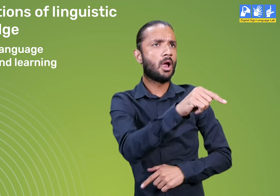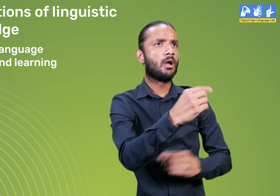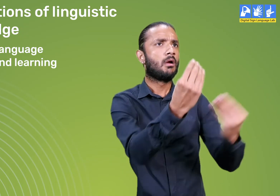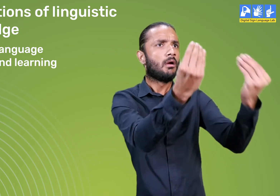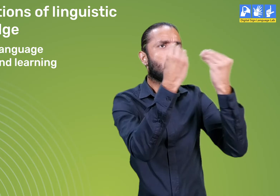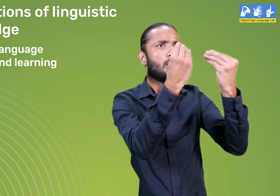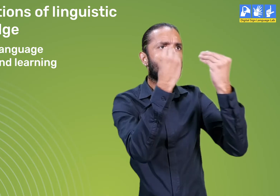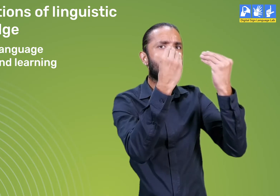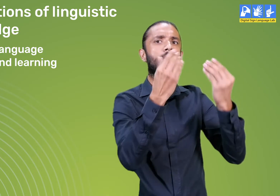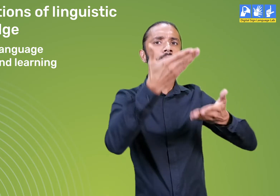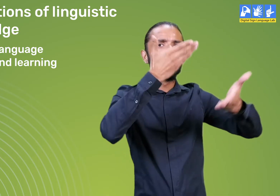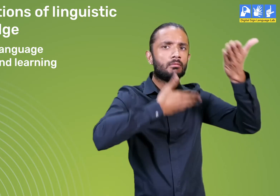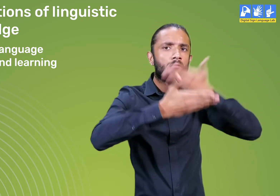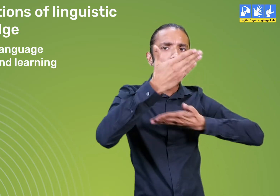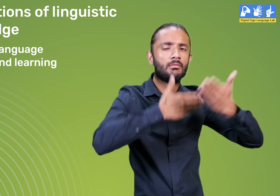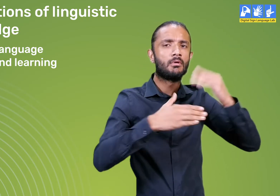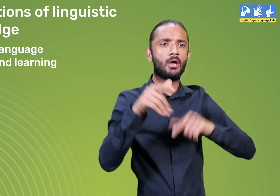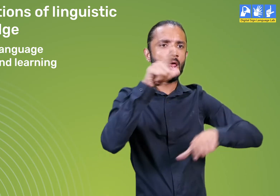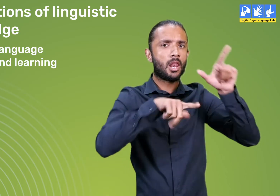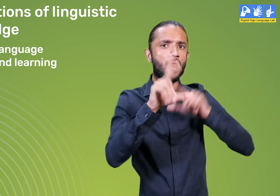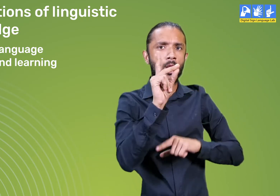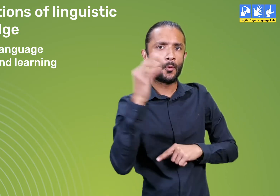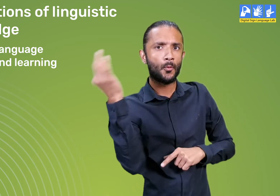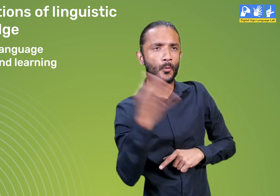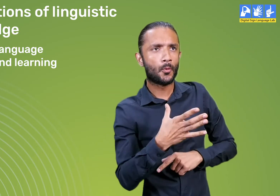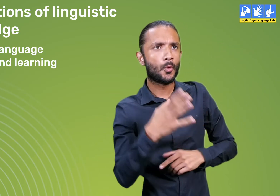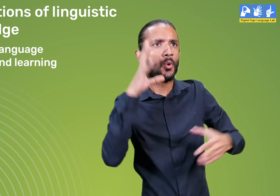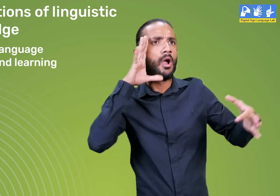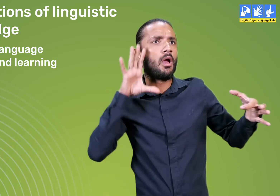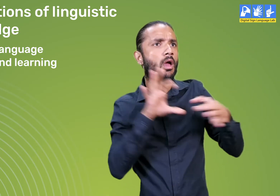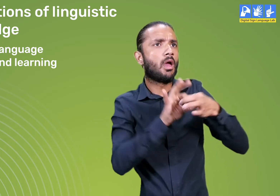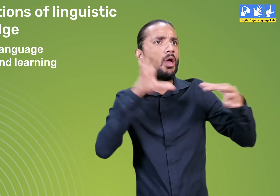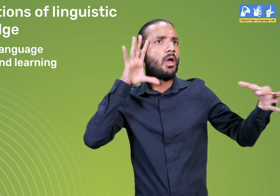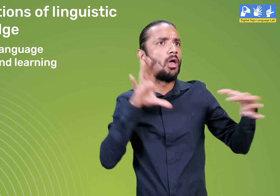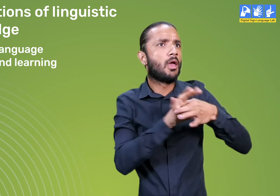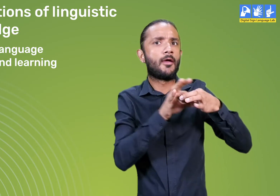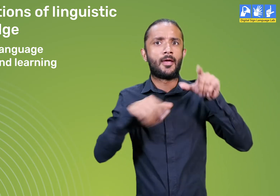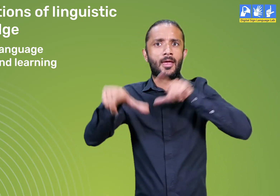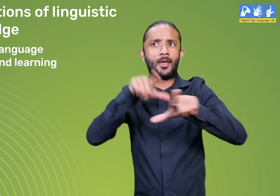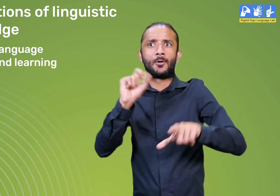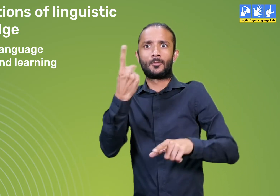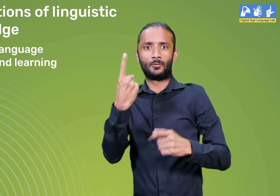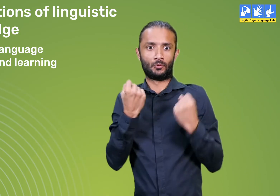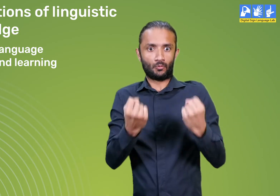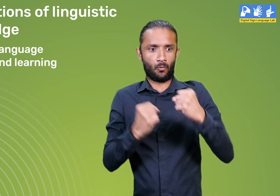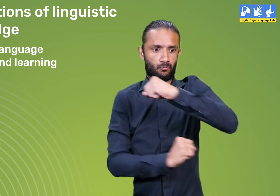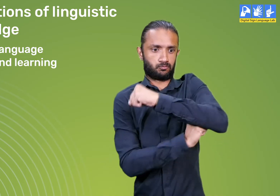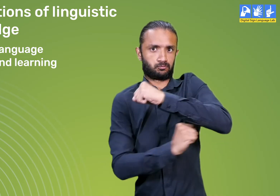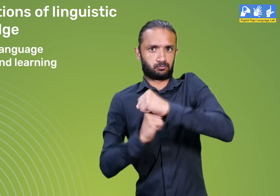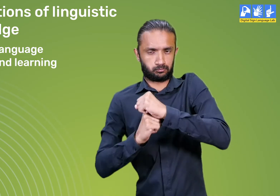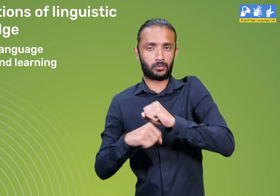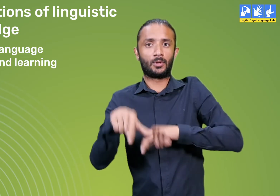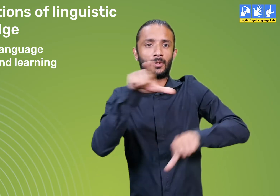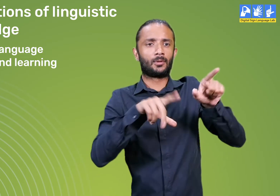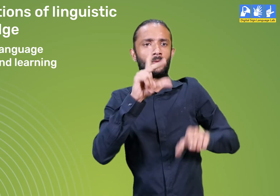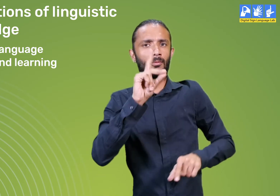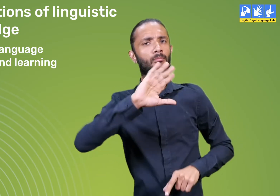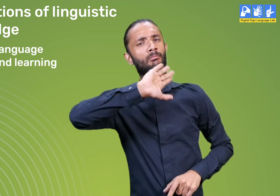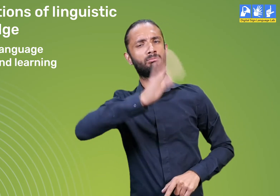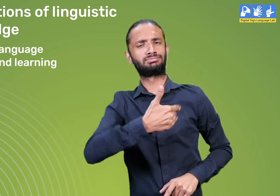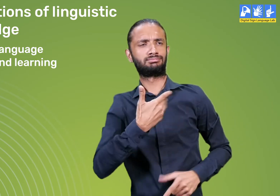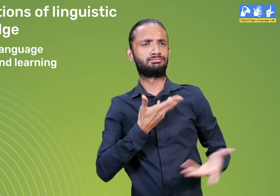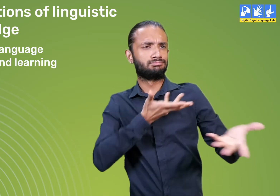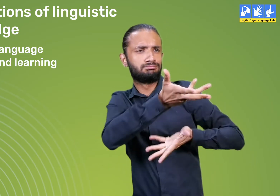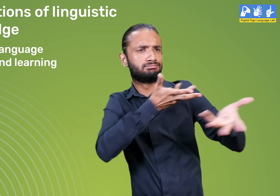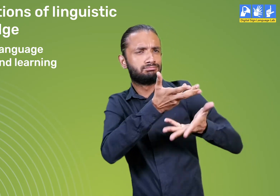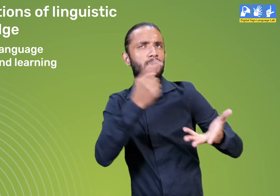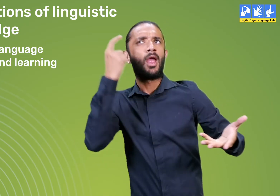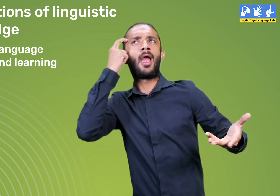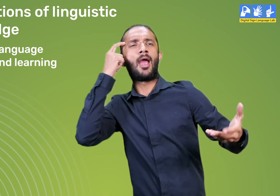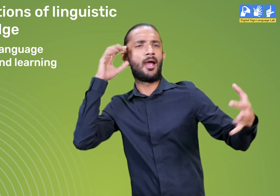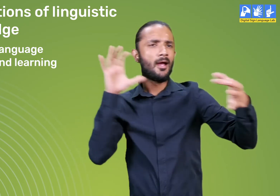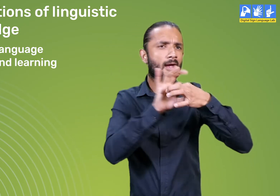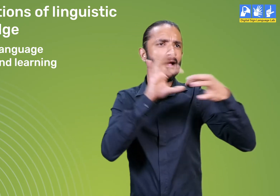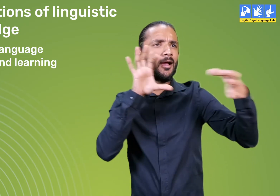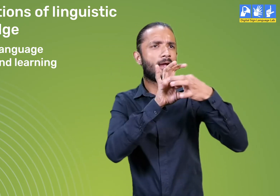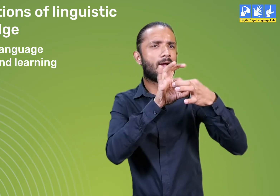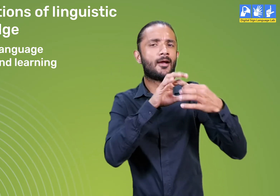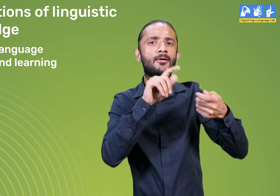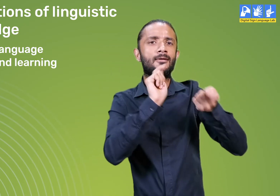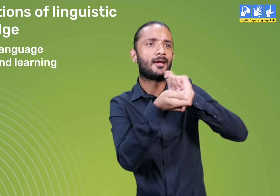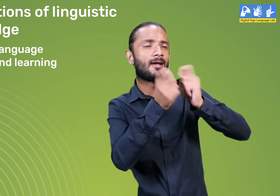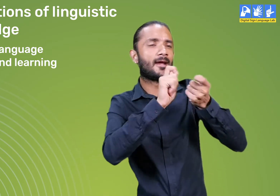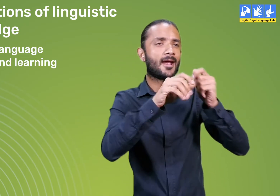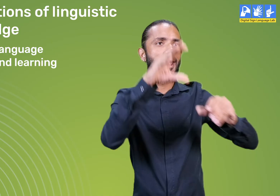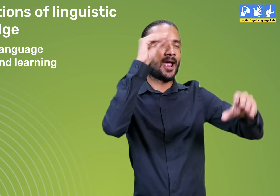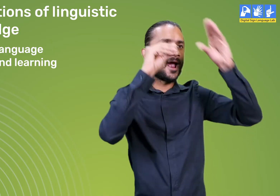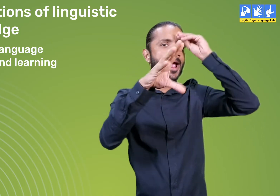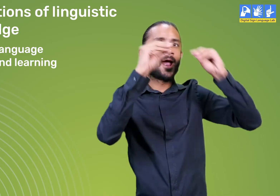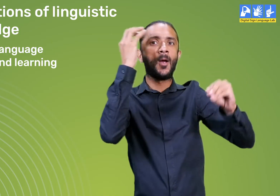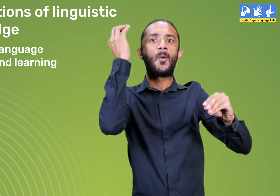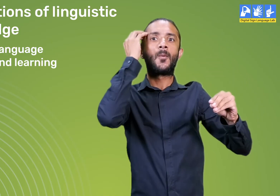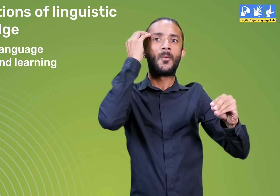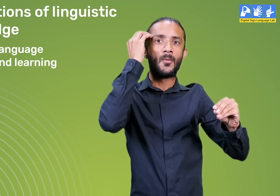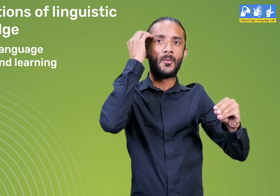if the foundation of L1 is strong so, the language can be used very fluently and we can easily make connections changes and also enhance our new knowledge on the basis of that .